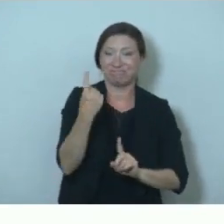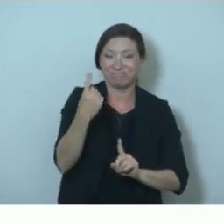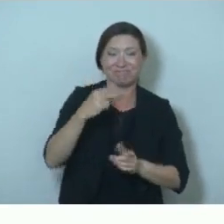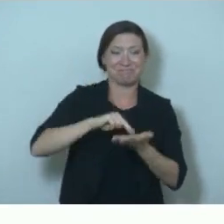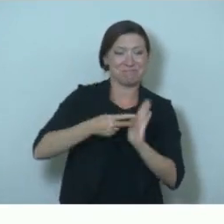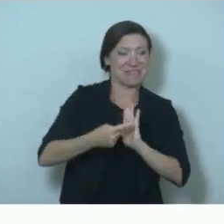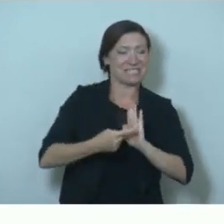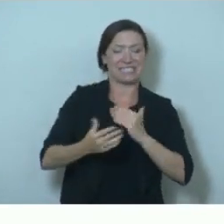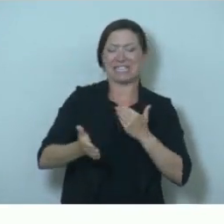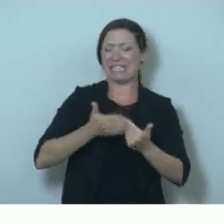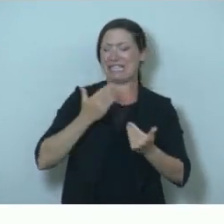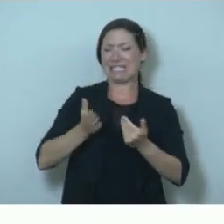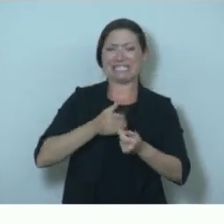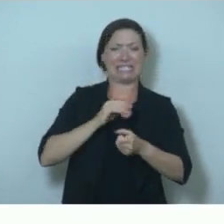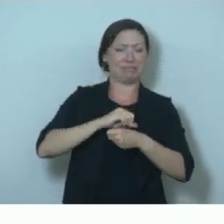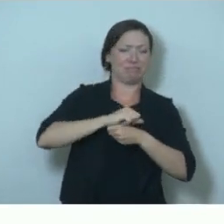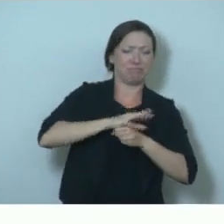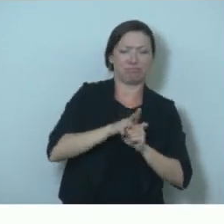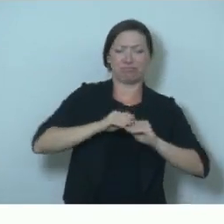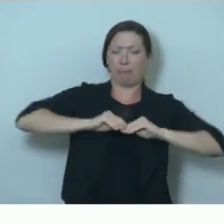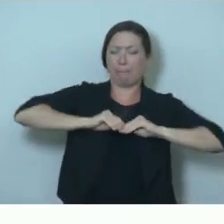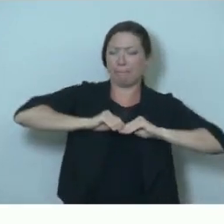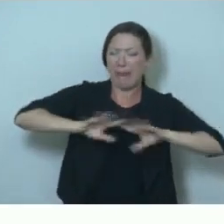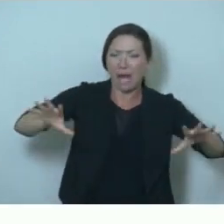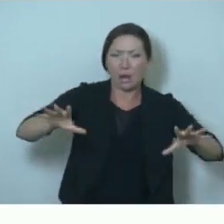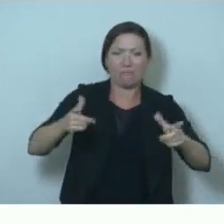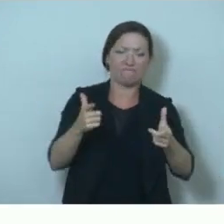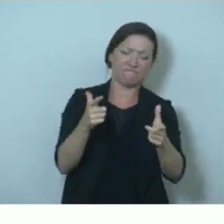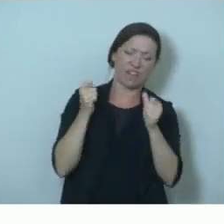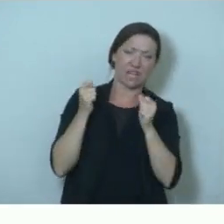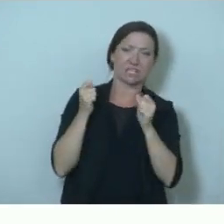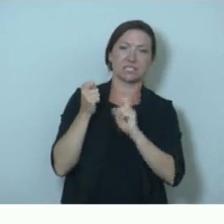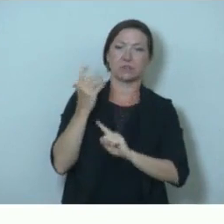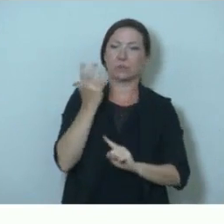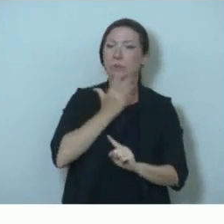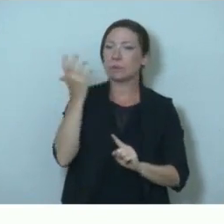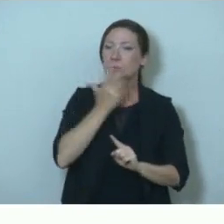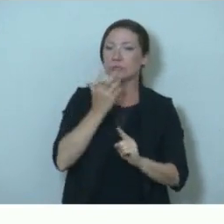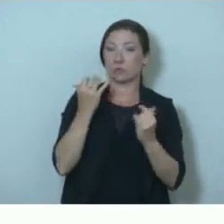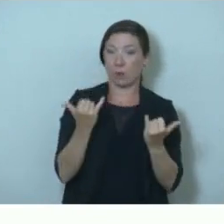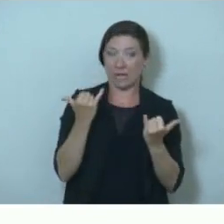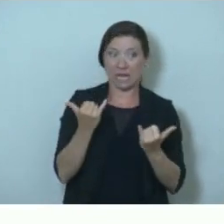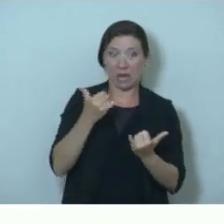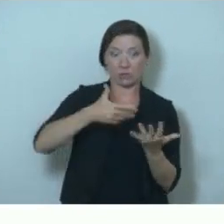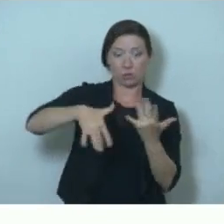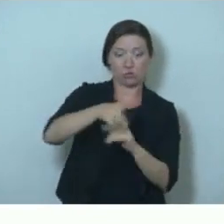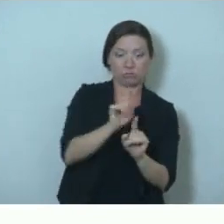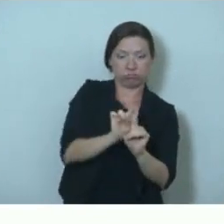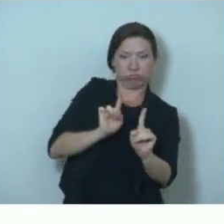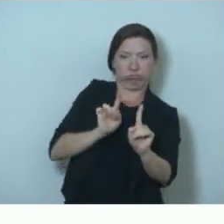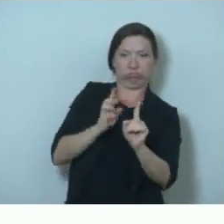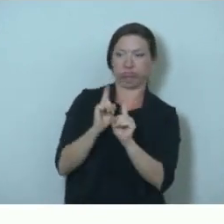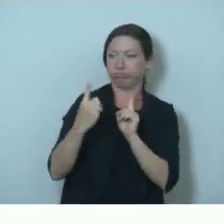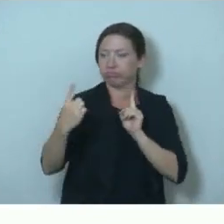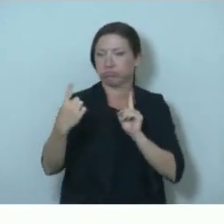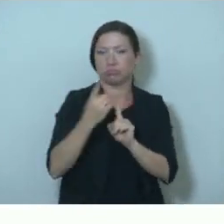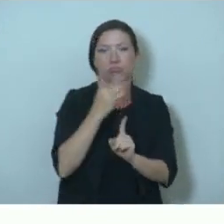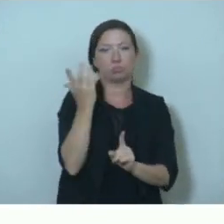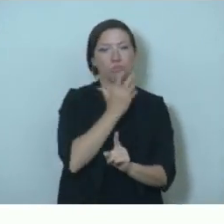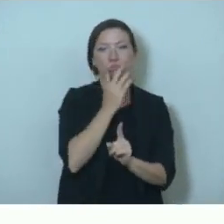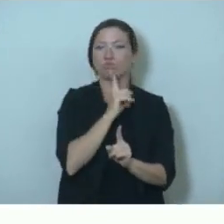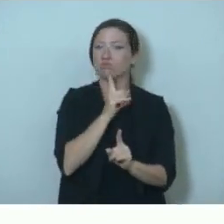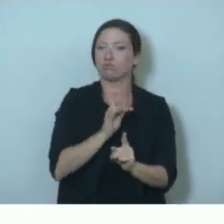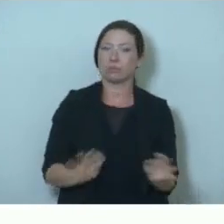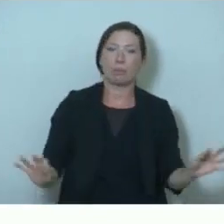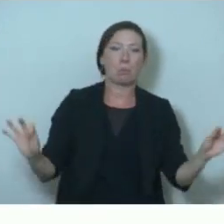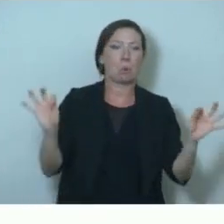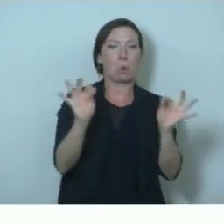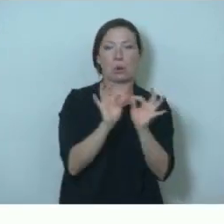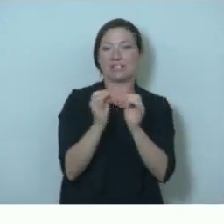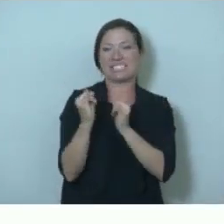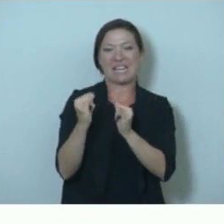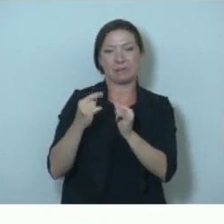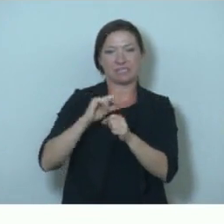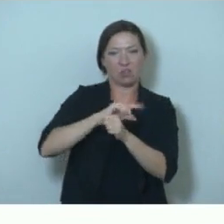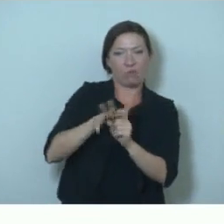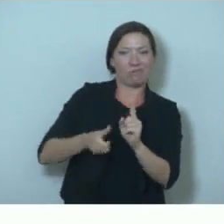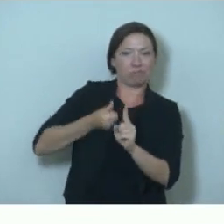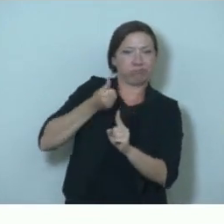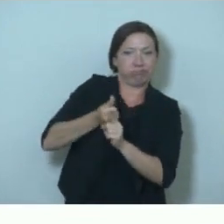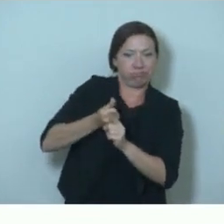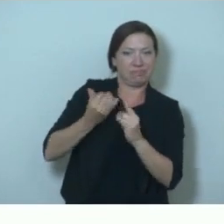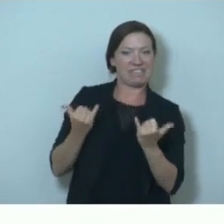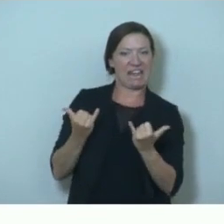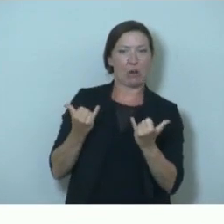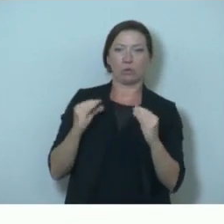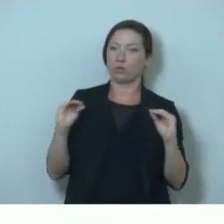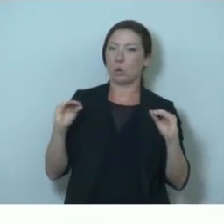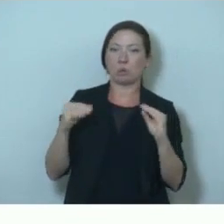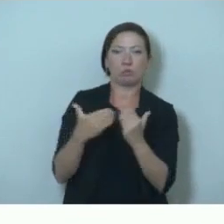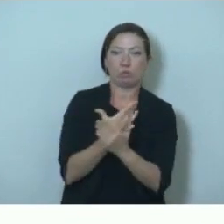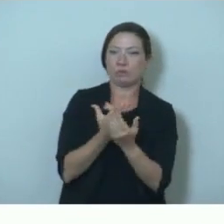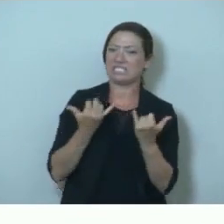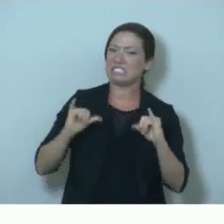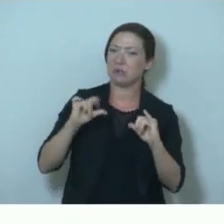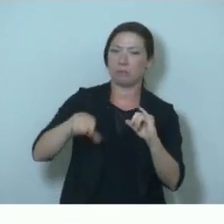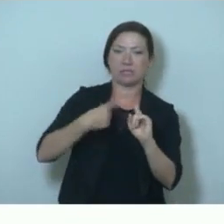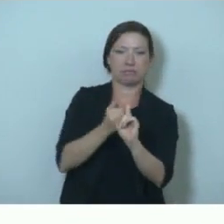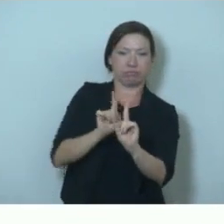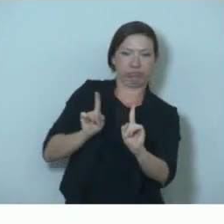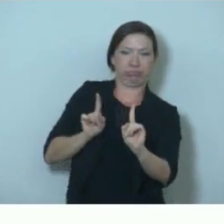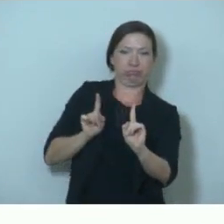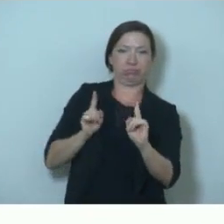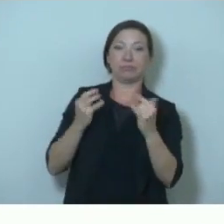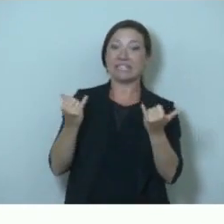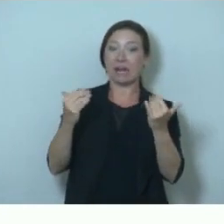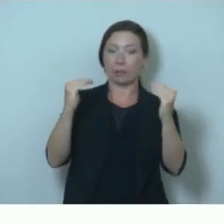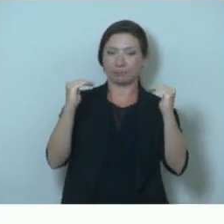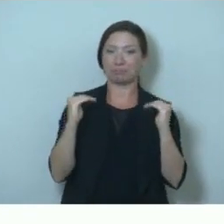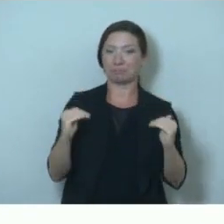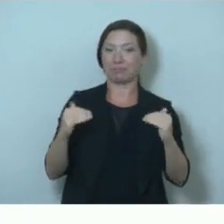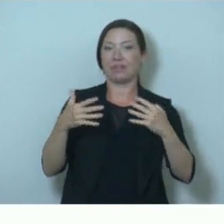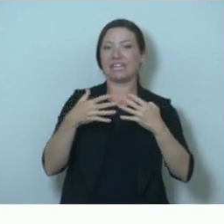NEW CASE IN 30 DAYS SO IT ISOCON TAGGOUS AND IT SPREADS RAPIDLY AND VALUE OF SOCIAL STANTIAL US JUST AS IMPORTANT NOW IF NOT MORE IMPORTANT THAN BE GOING OF THE IN FEX.